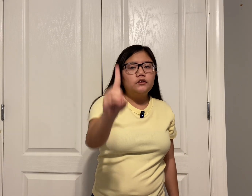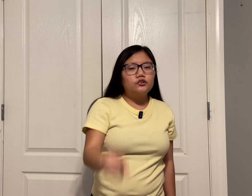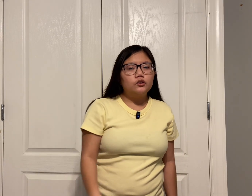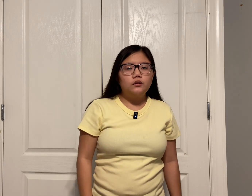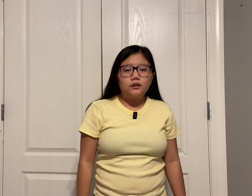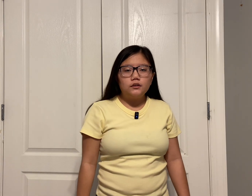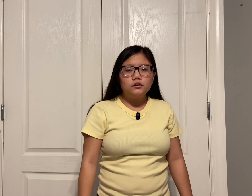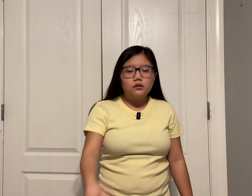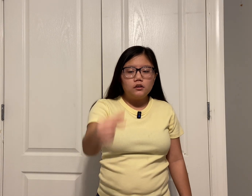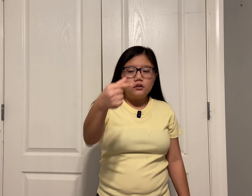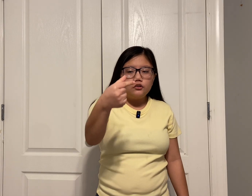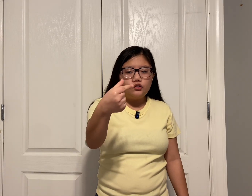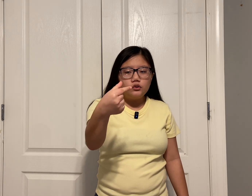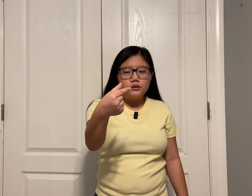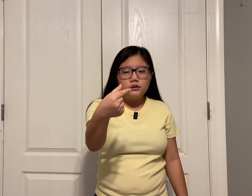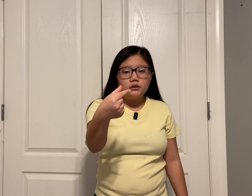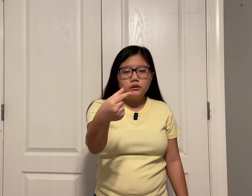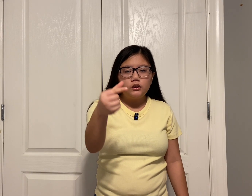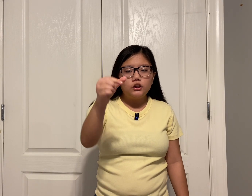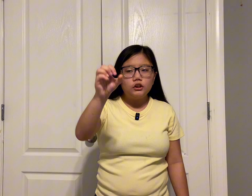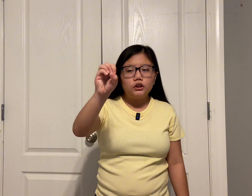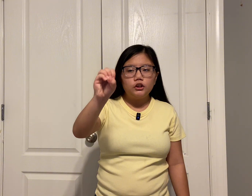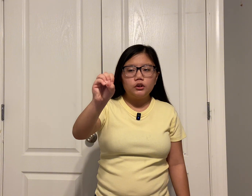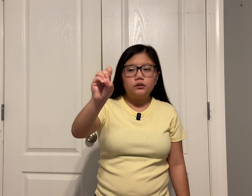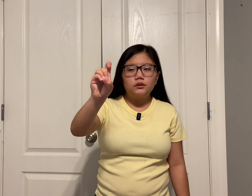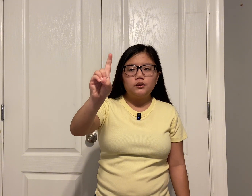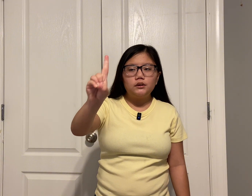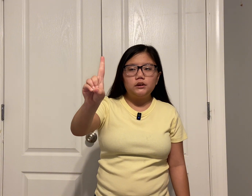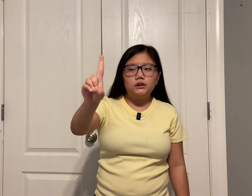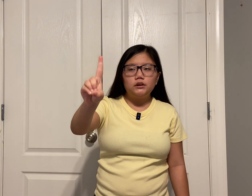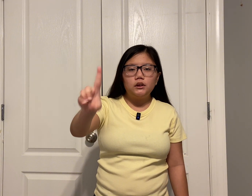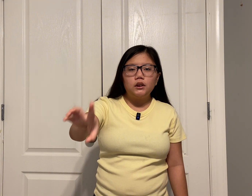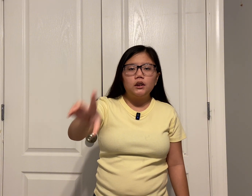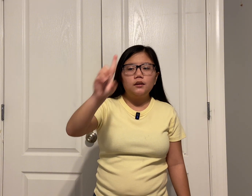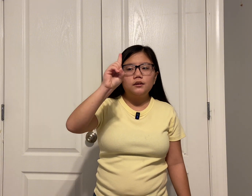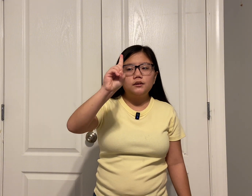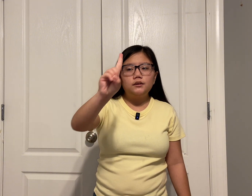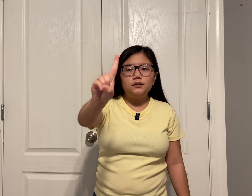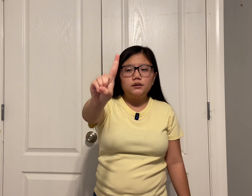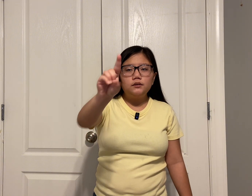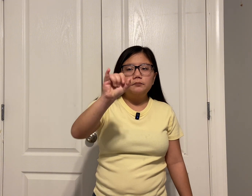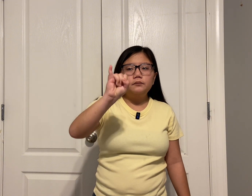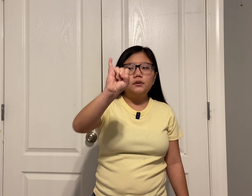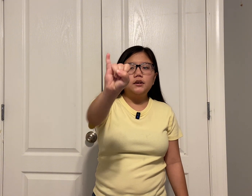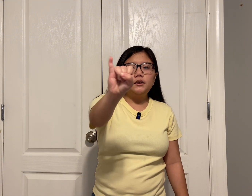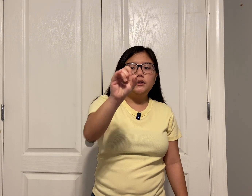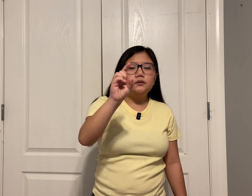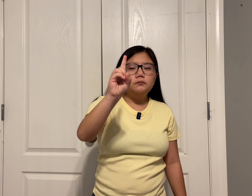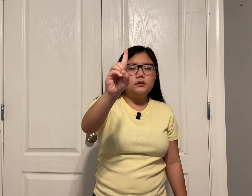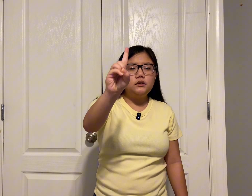So that's G-O-D, D-I-D